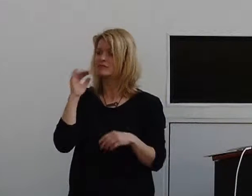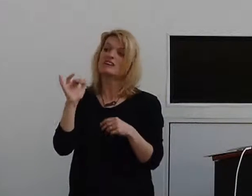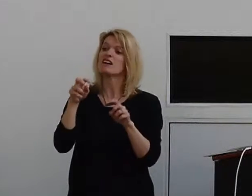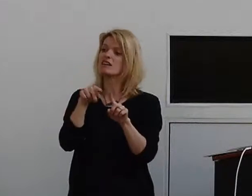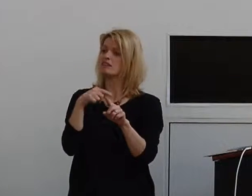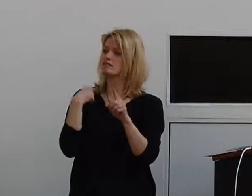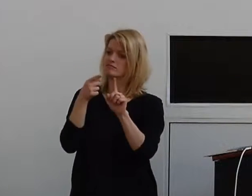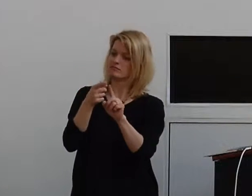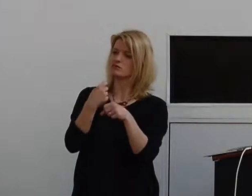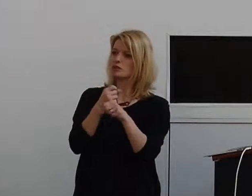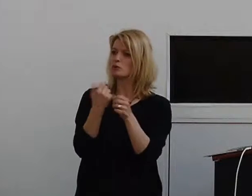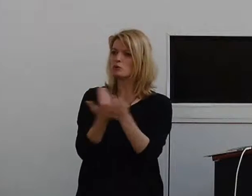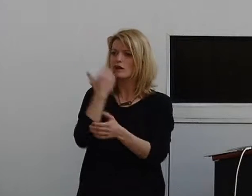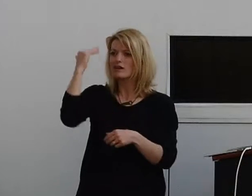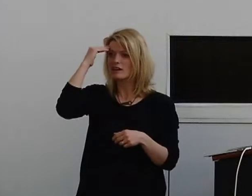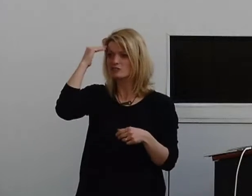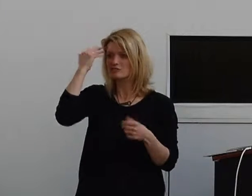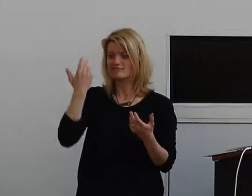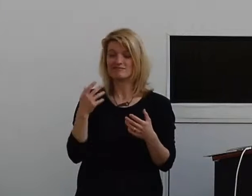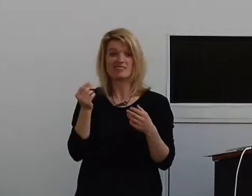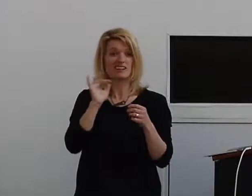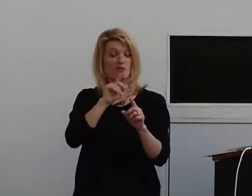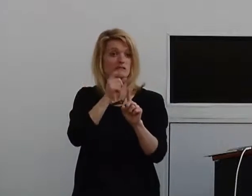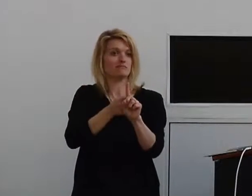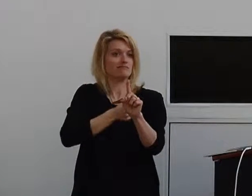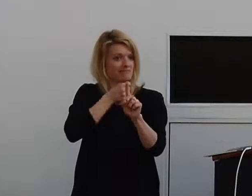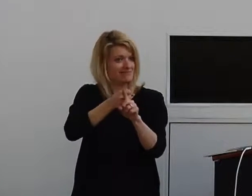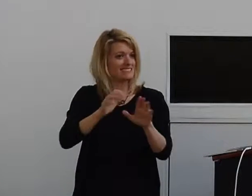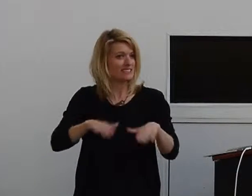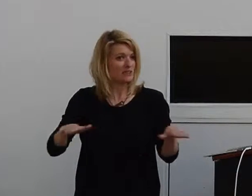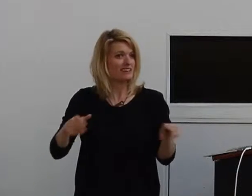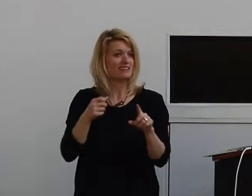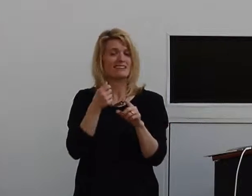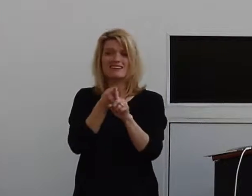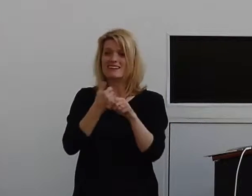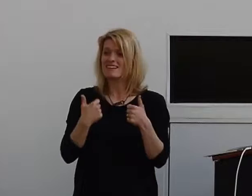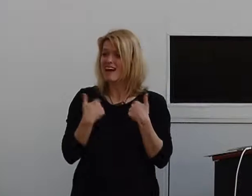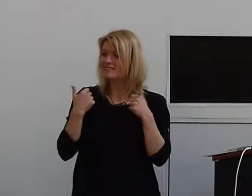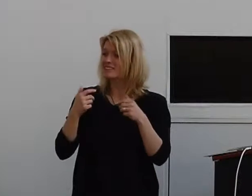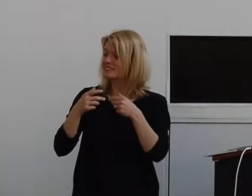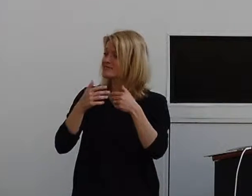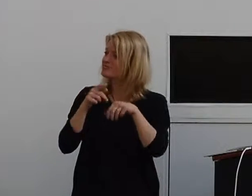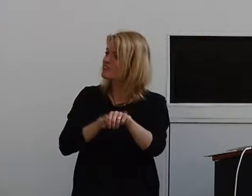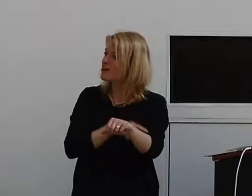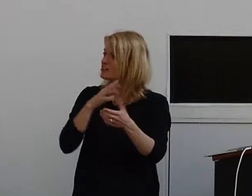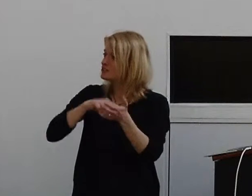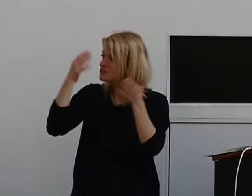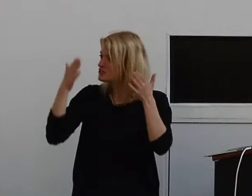and create new knowledge. That has an impact on youth